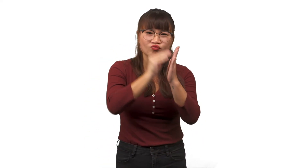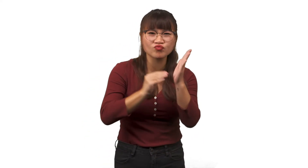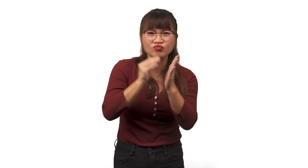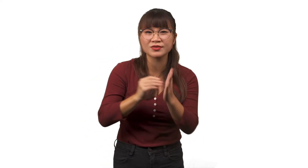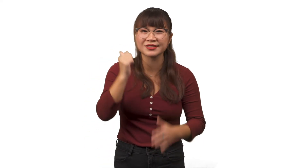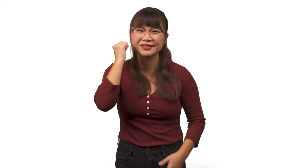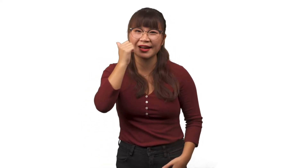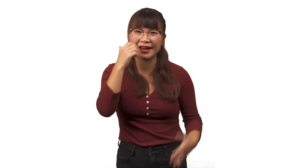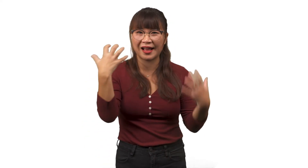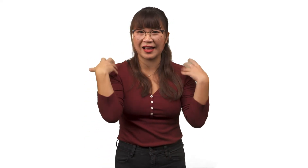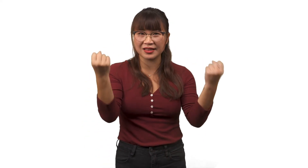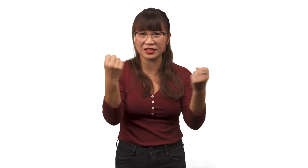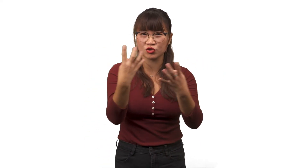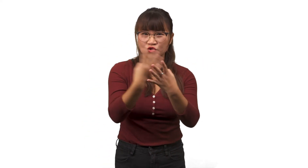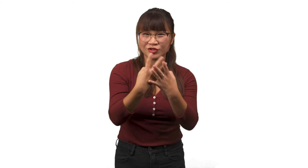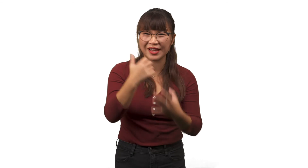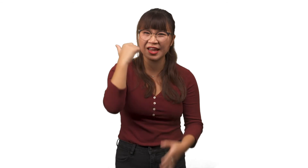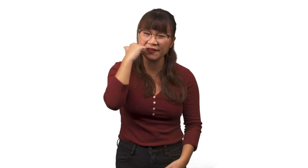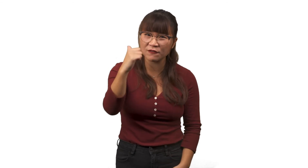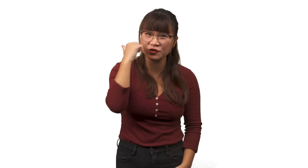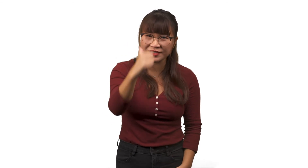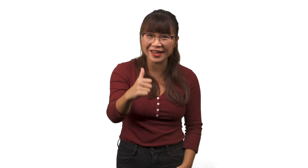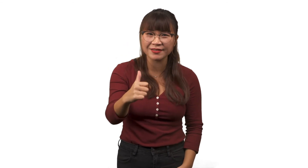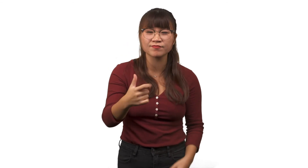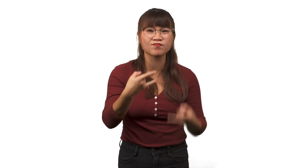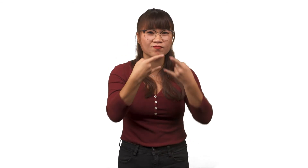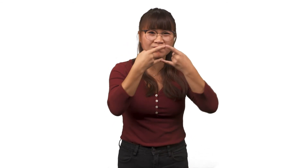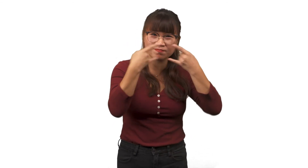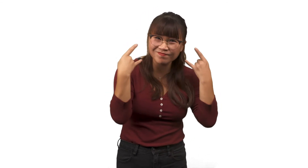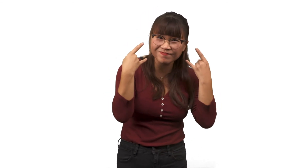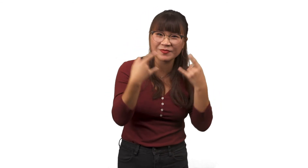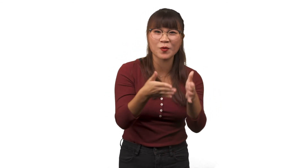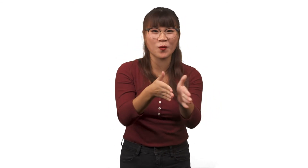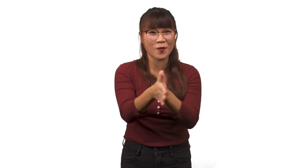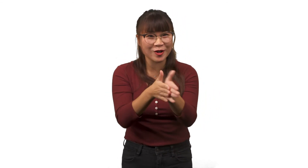Please make sure you do your daily health screen every day.